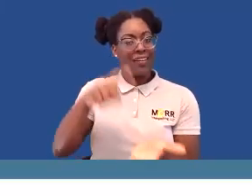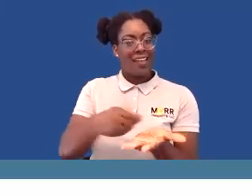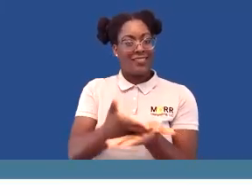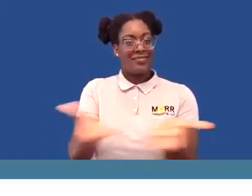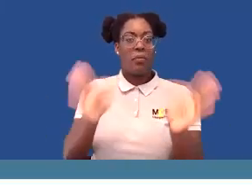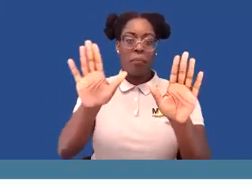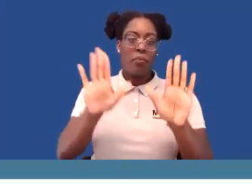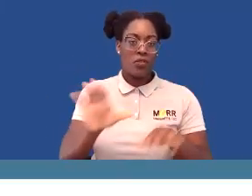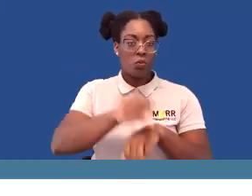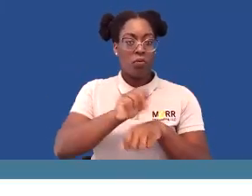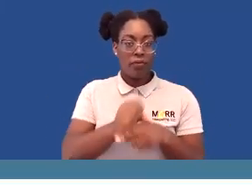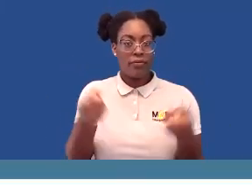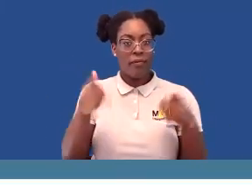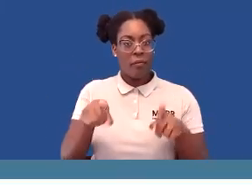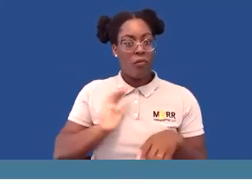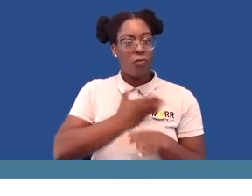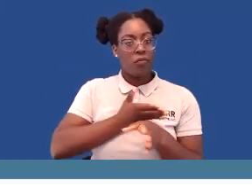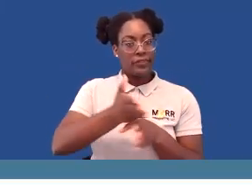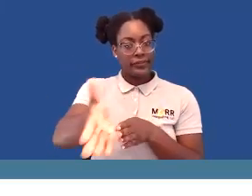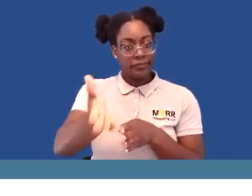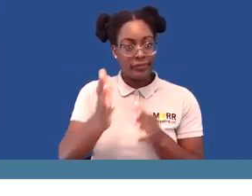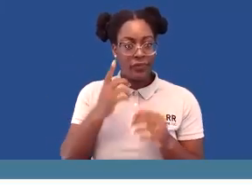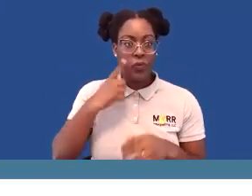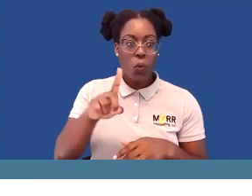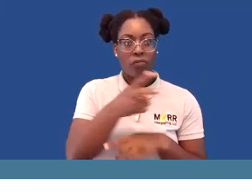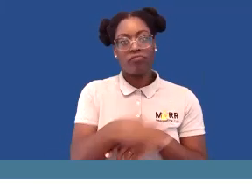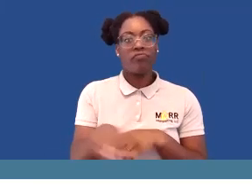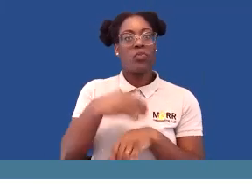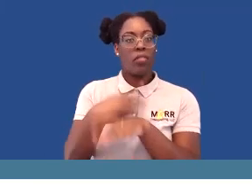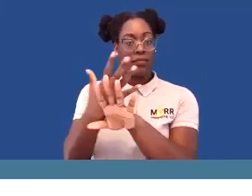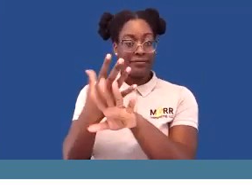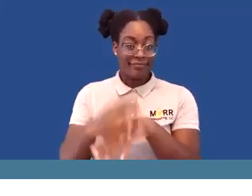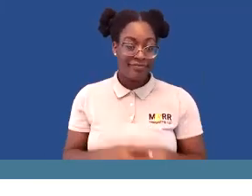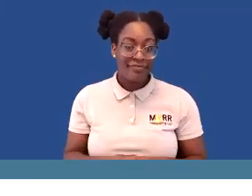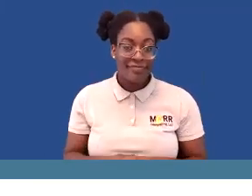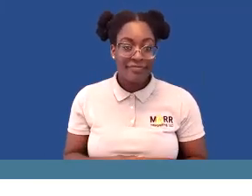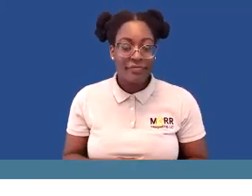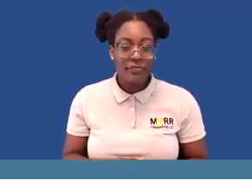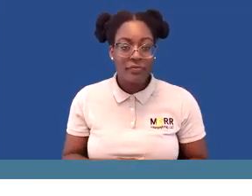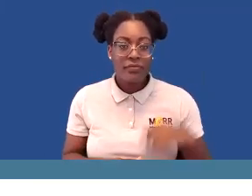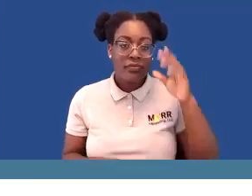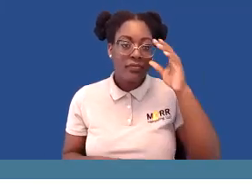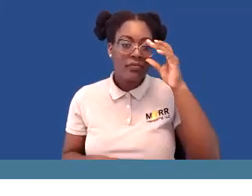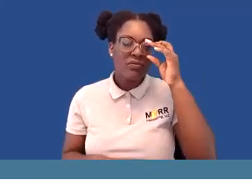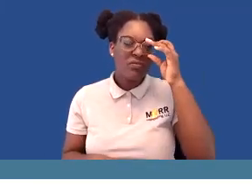But I also want us to think about where we are in the process. So if we think about kind of an experiential learning cycle